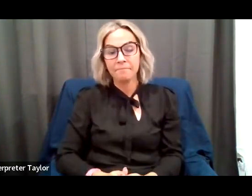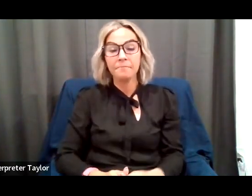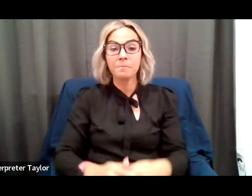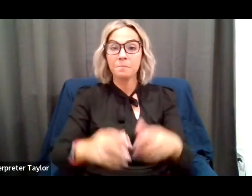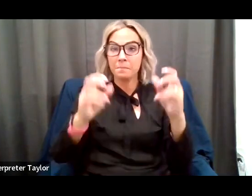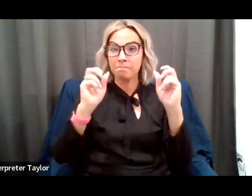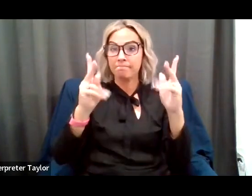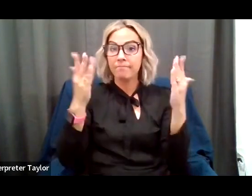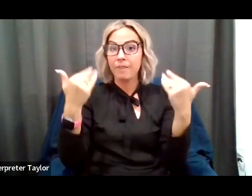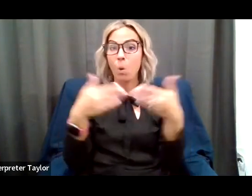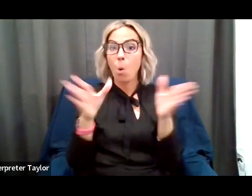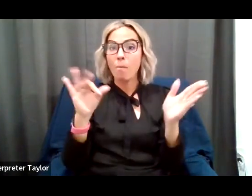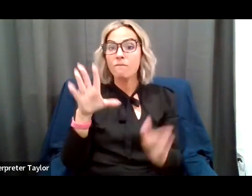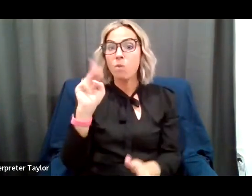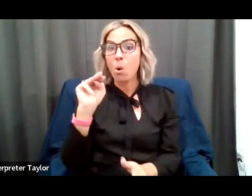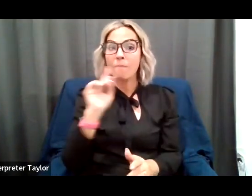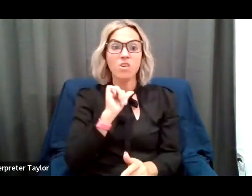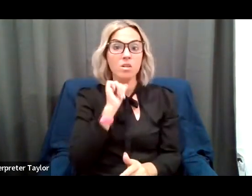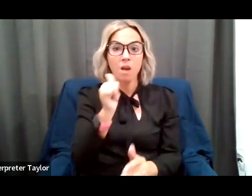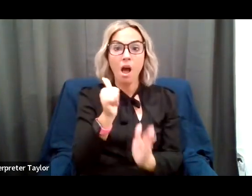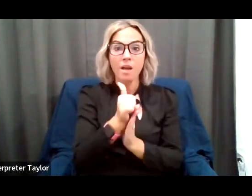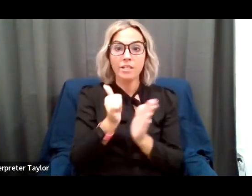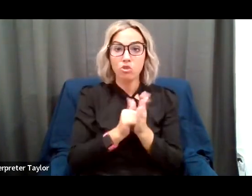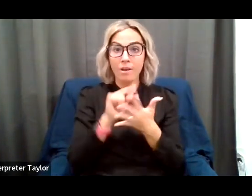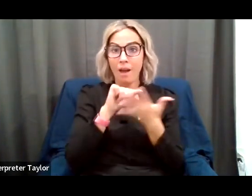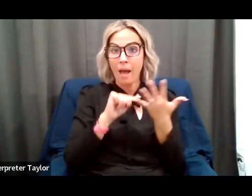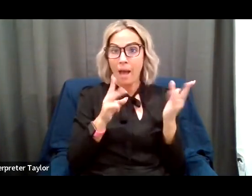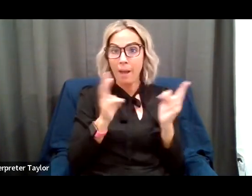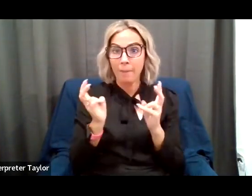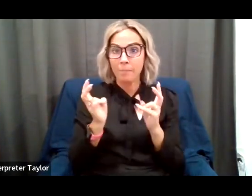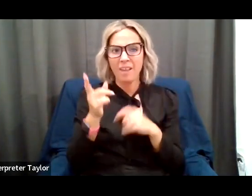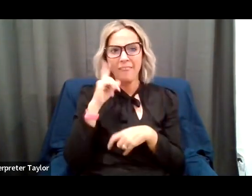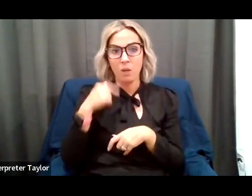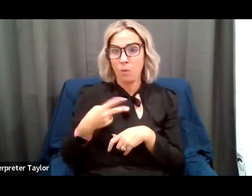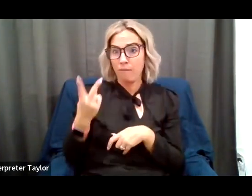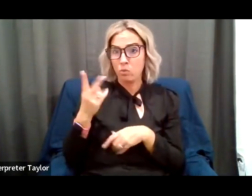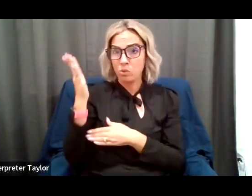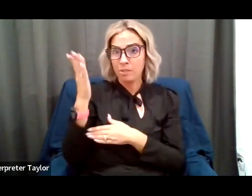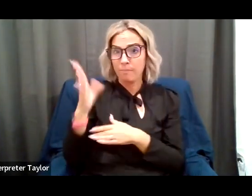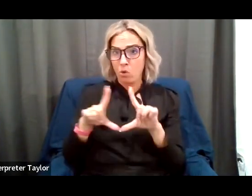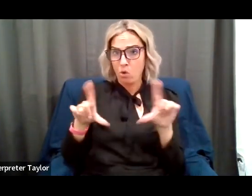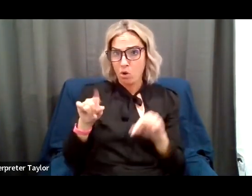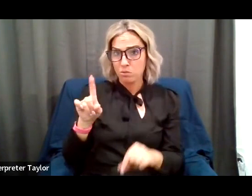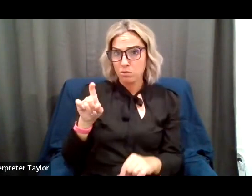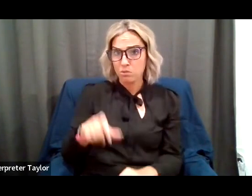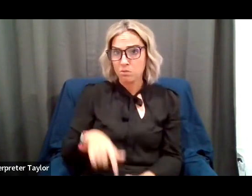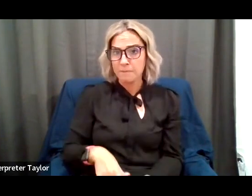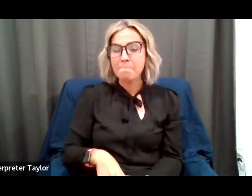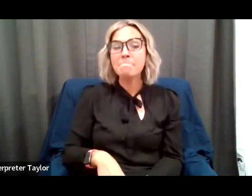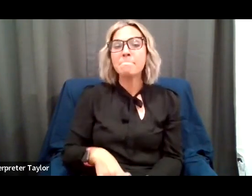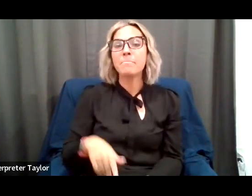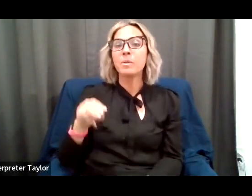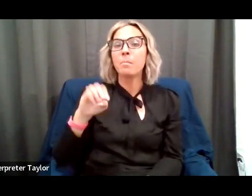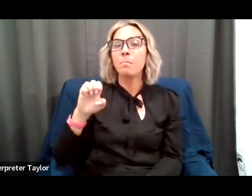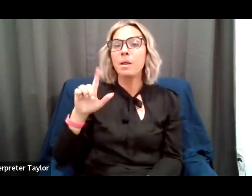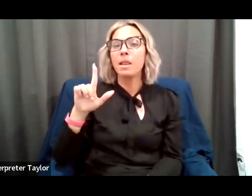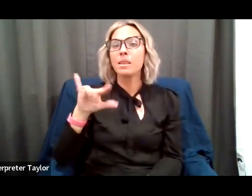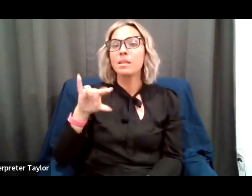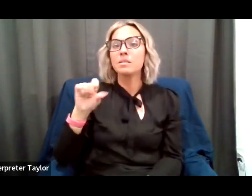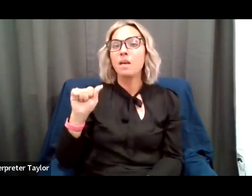Open Forum on Non-Agenda Items. And I believe we have two speaker cards. Uh, Melissa Chavez.